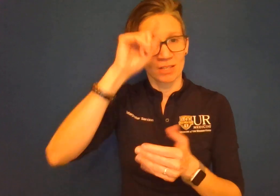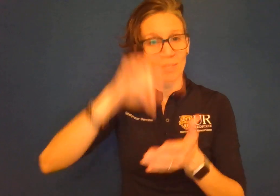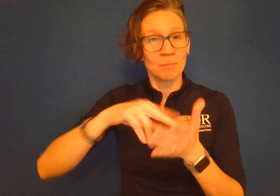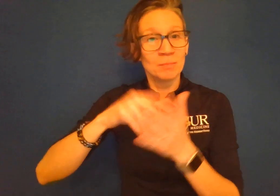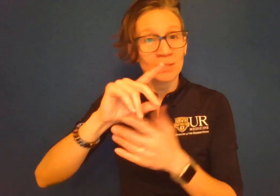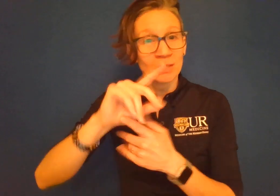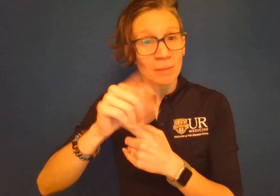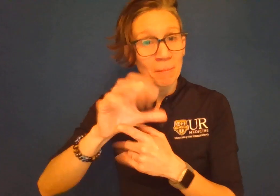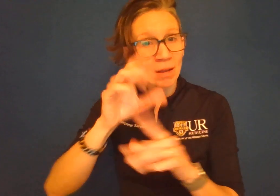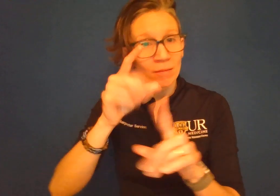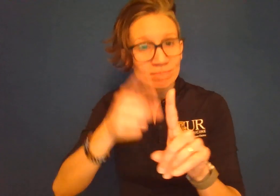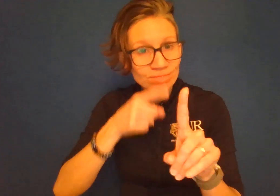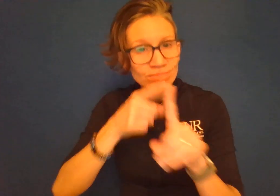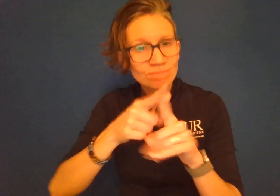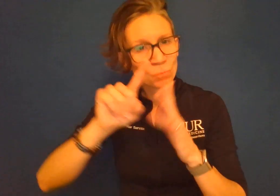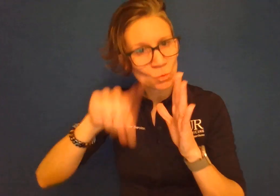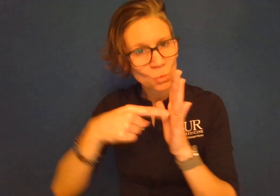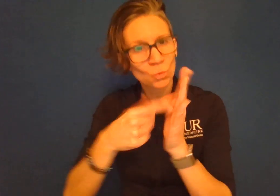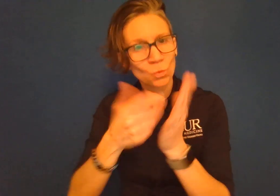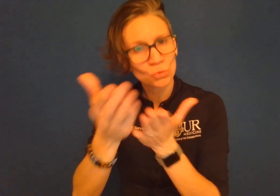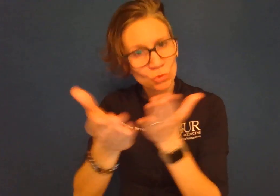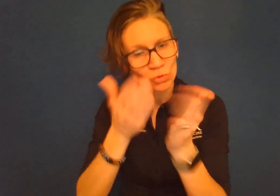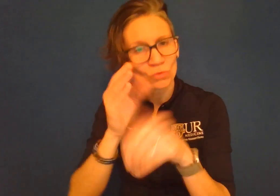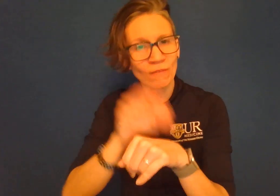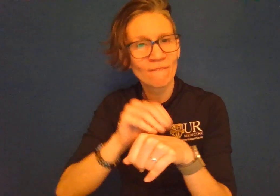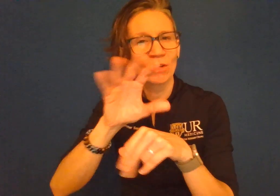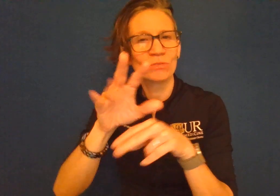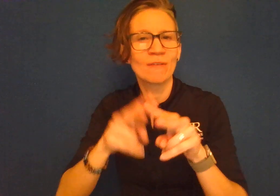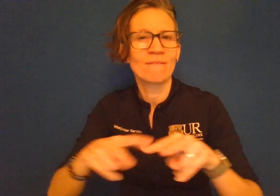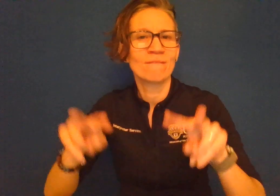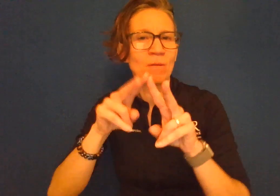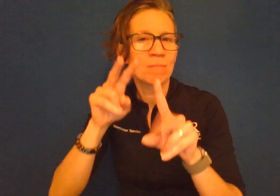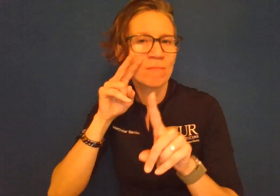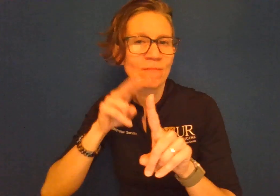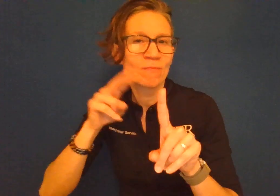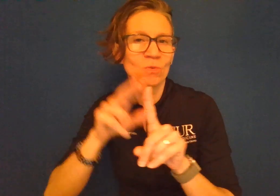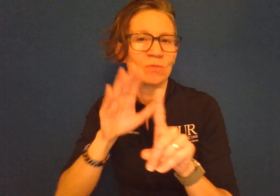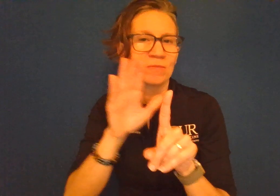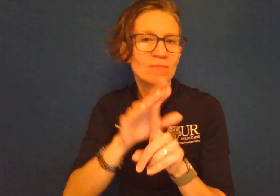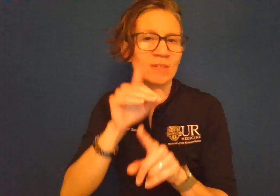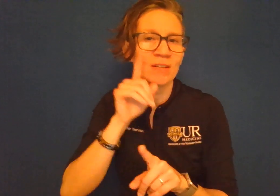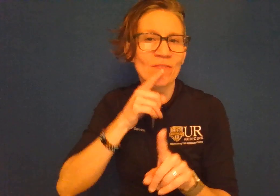The purpose of DPAC is to serve an advisory role while providing valuable perspectives of UR deaf